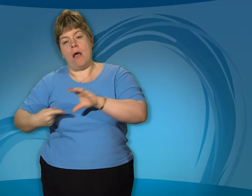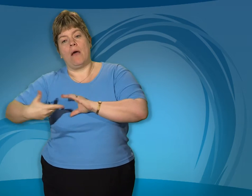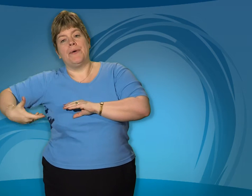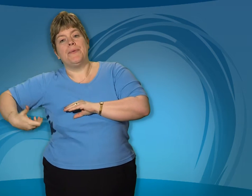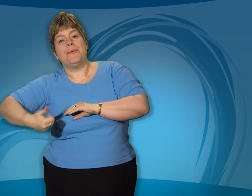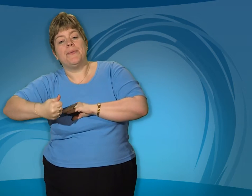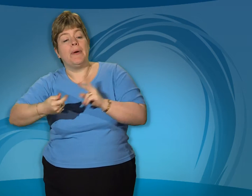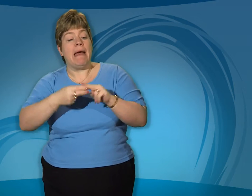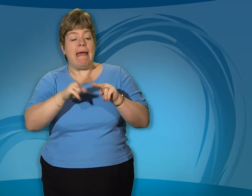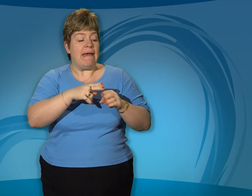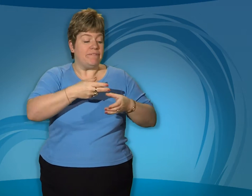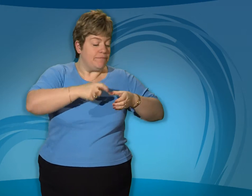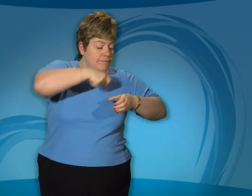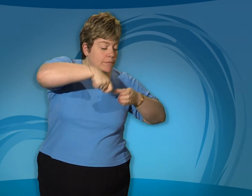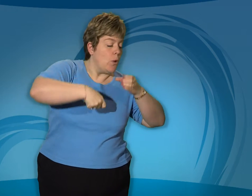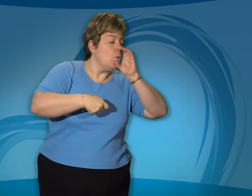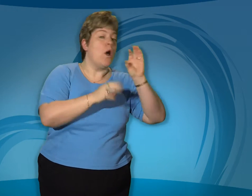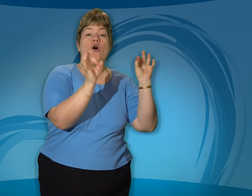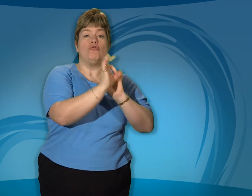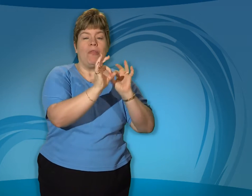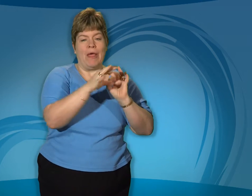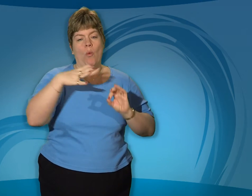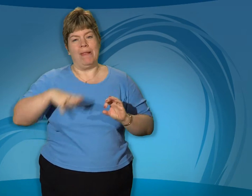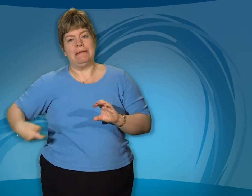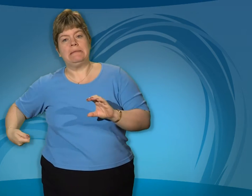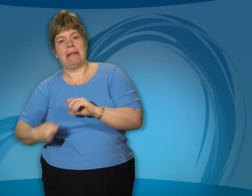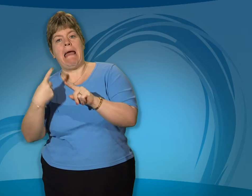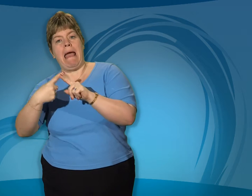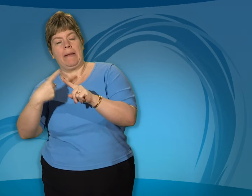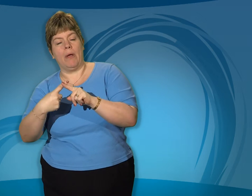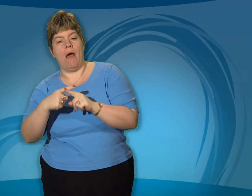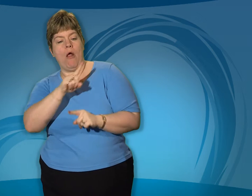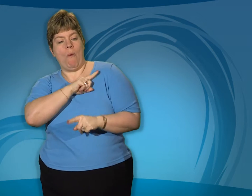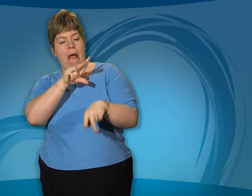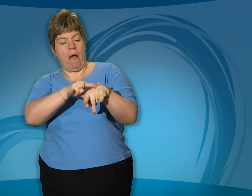This will empty your bowel so that the doctor or nurse can have a clear view.